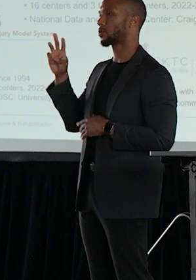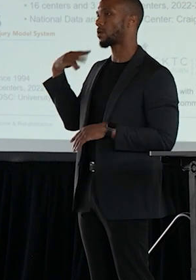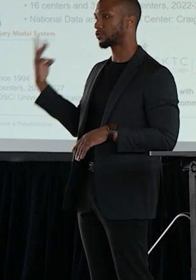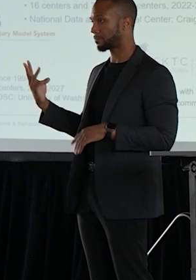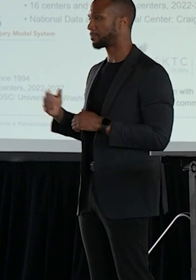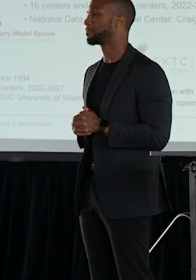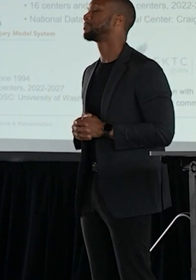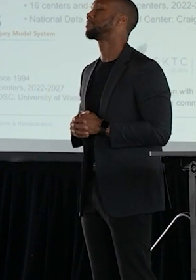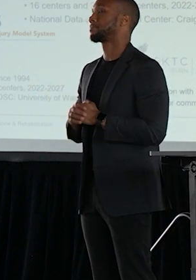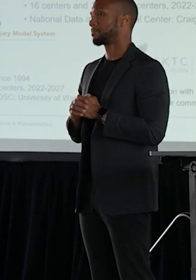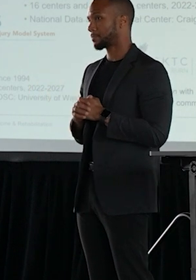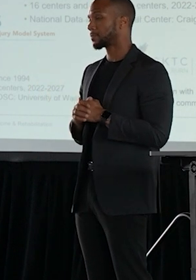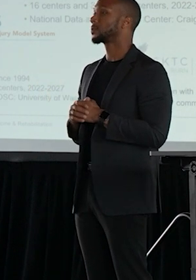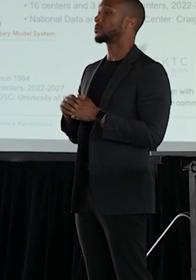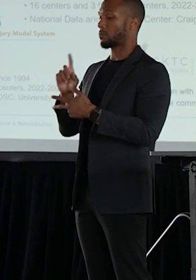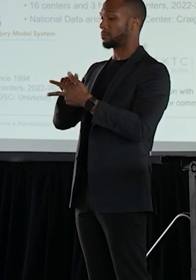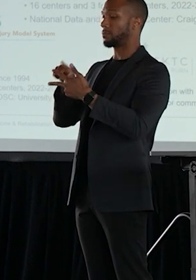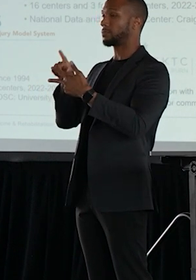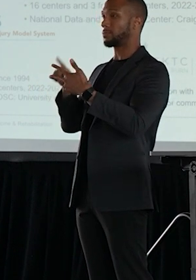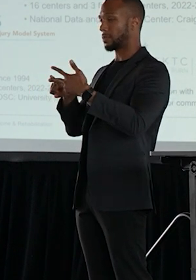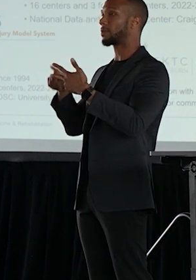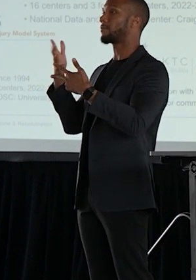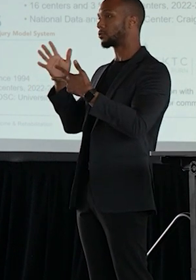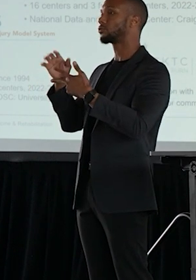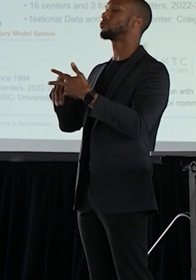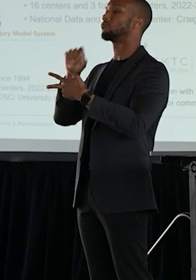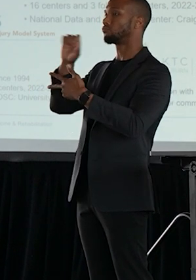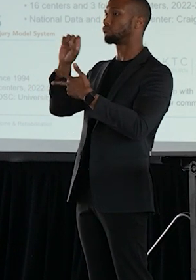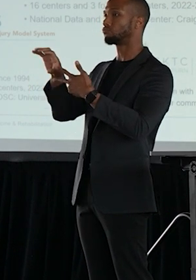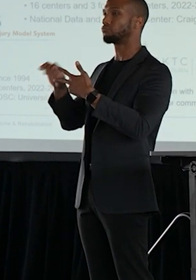addition to the three program and data center, there is one